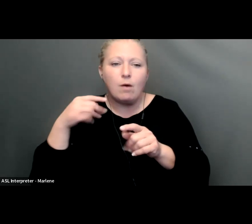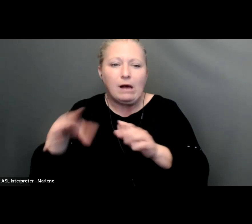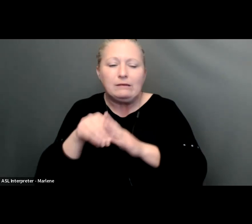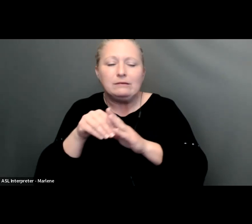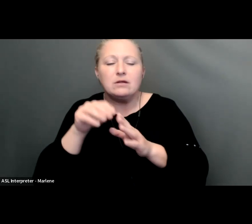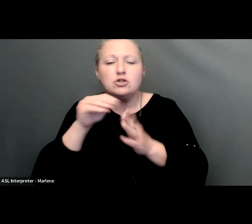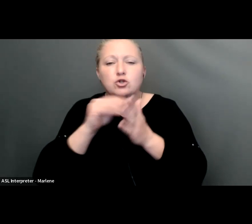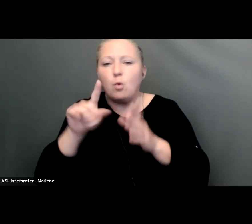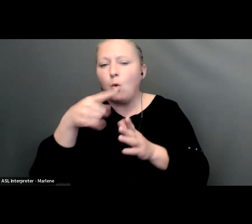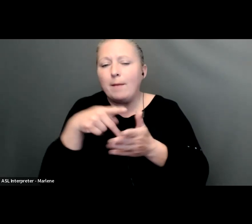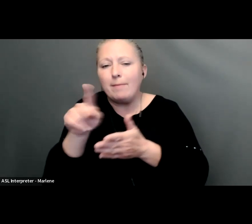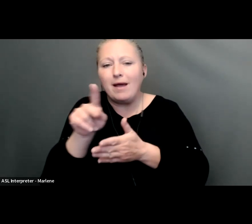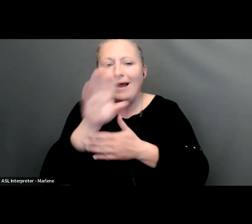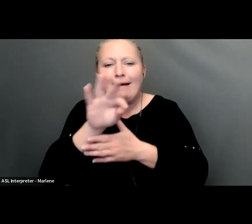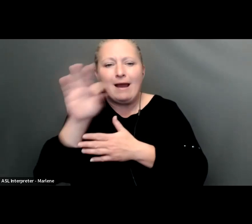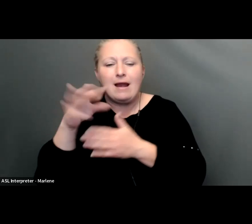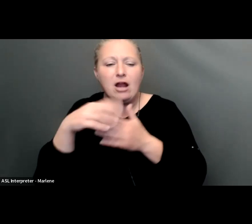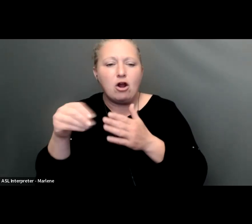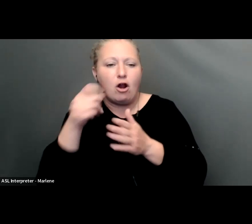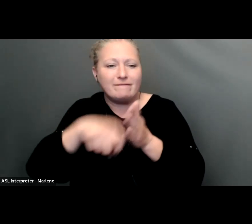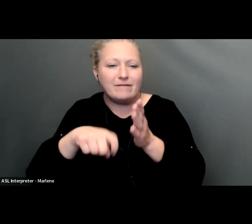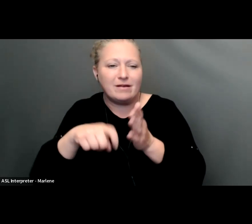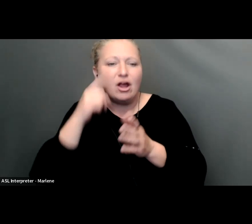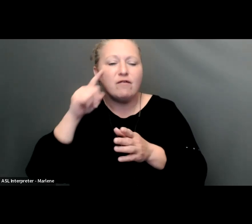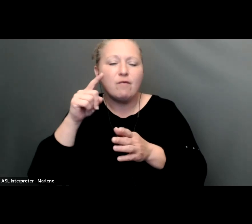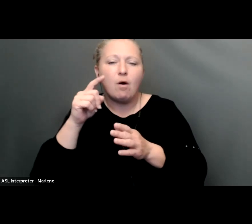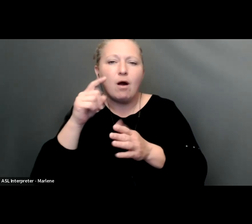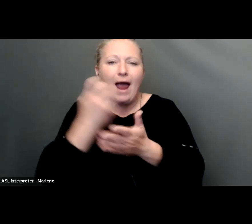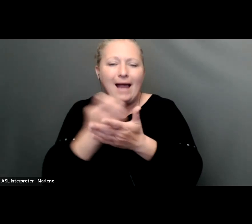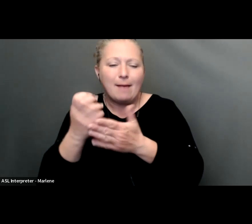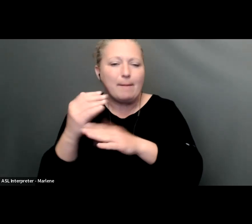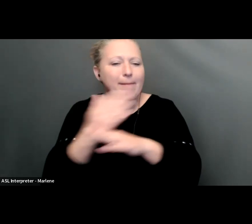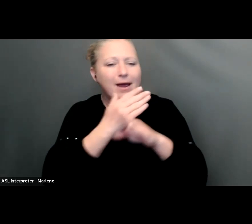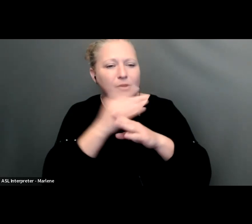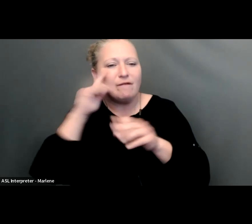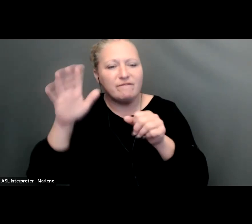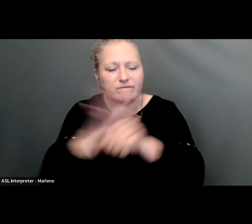nominal $99 fee and against to reduce economic barriers to like full diverse participation,